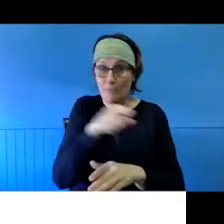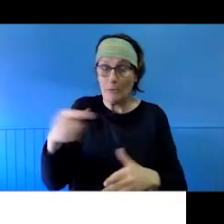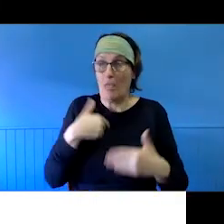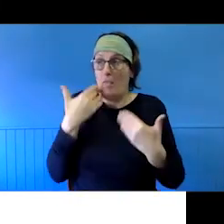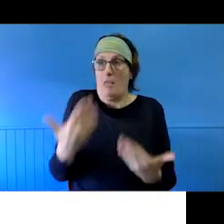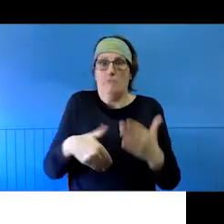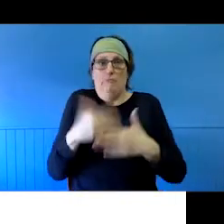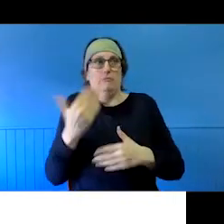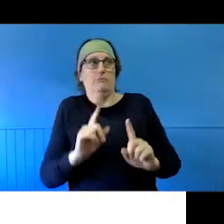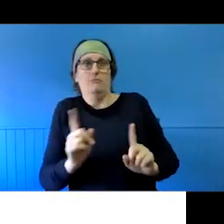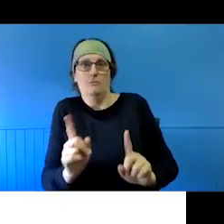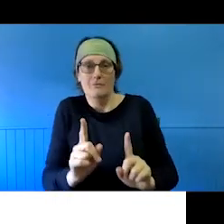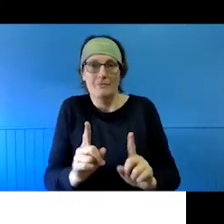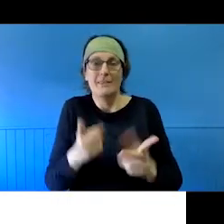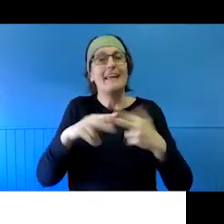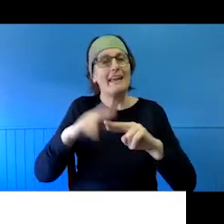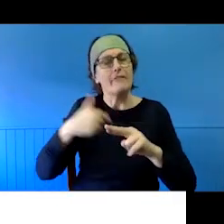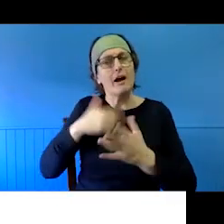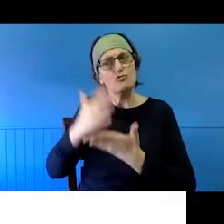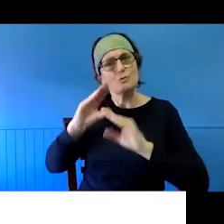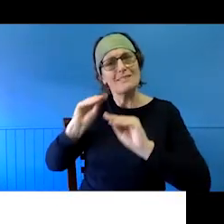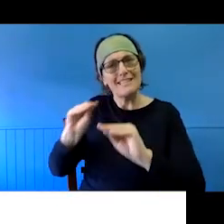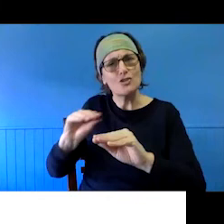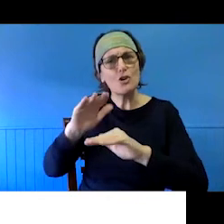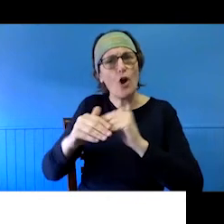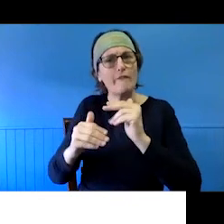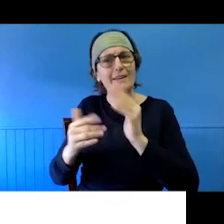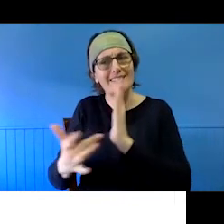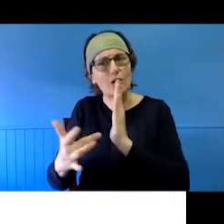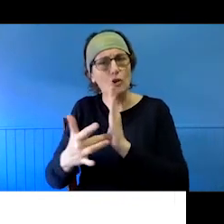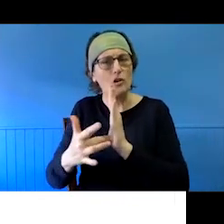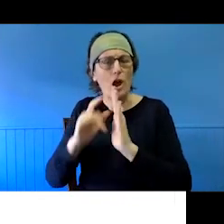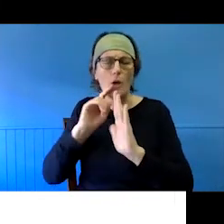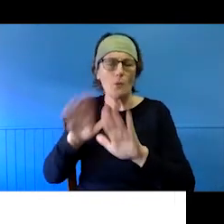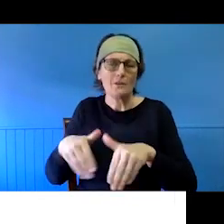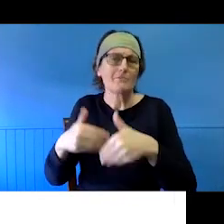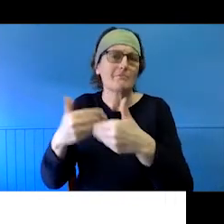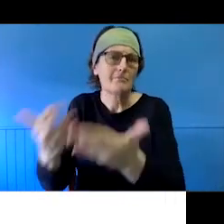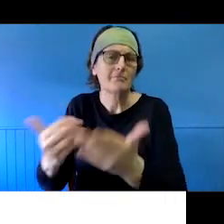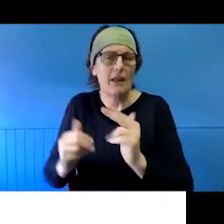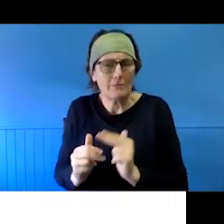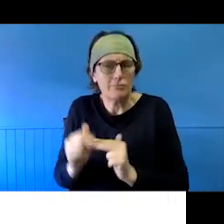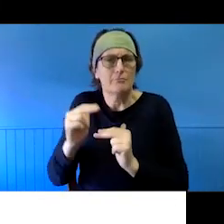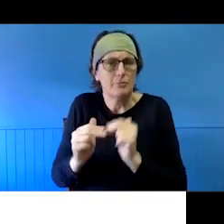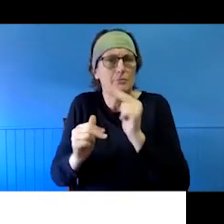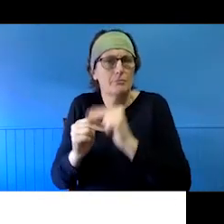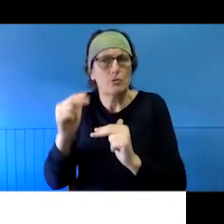collaboration, I would have scaffolded it in a different way in our webinar.